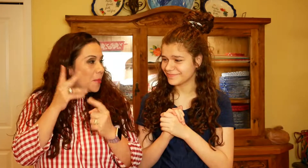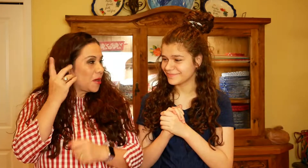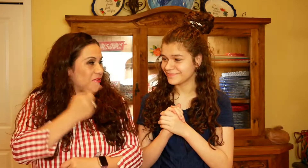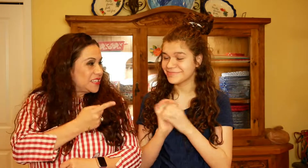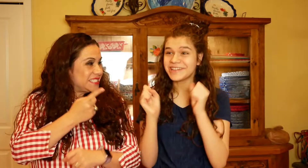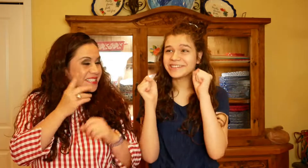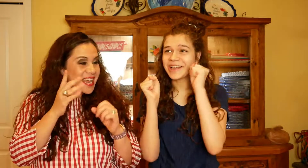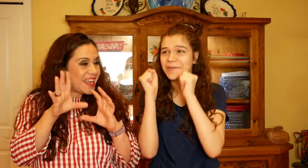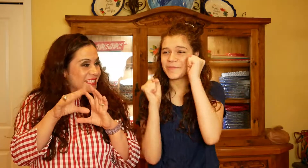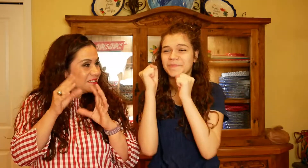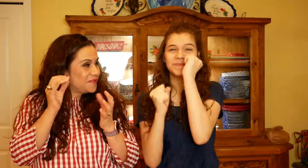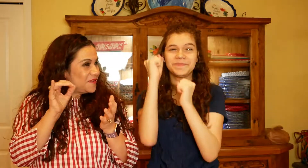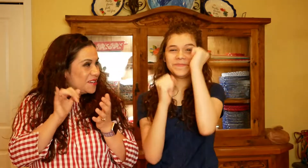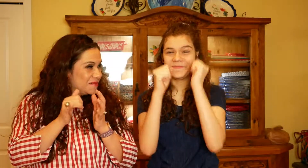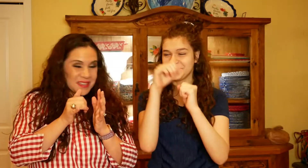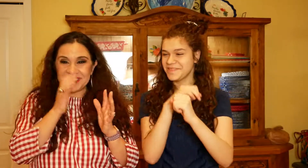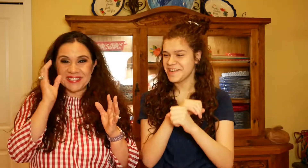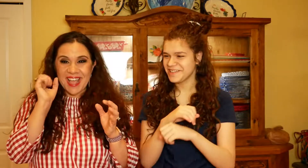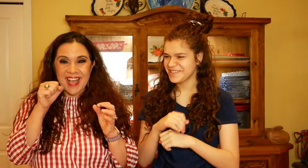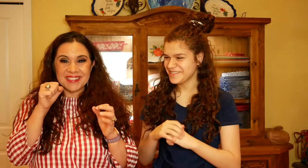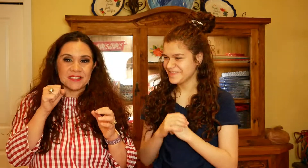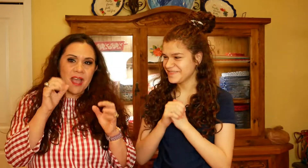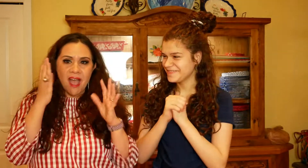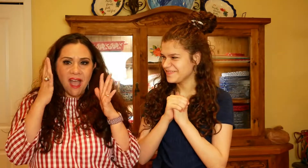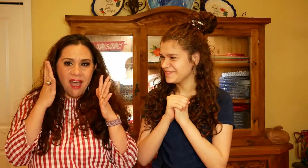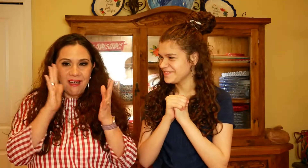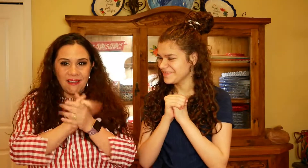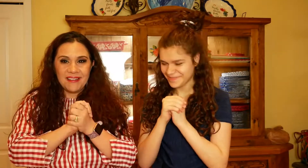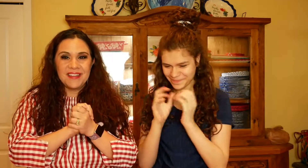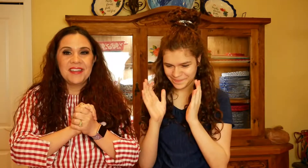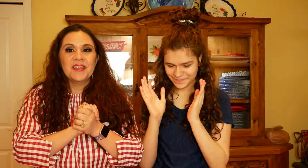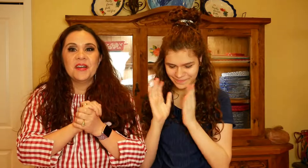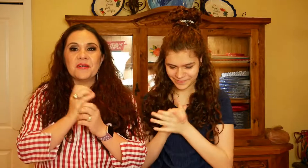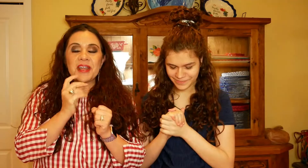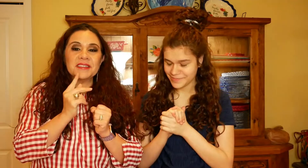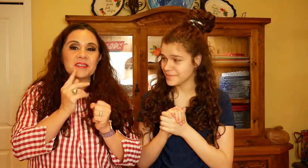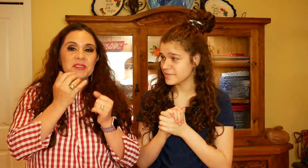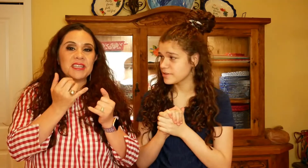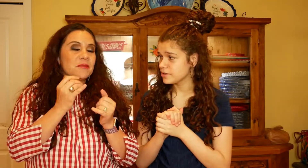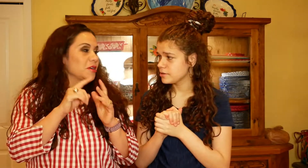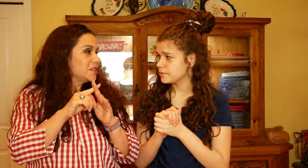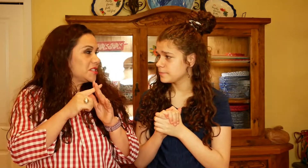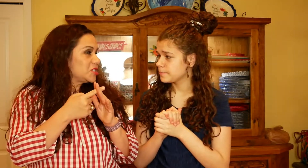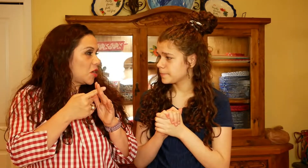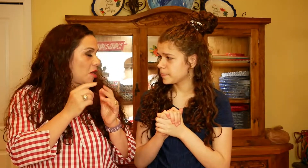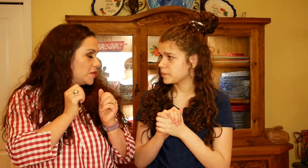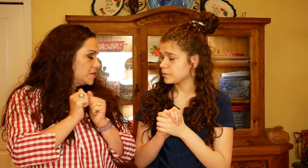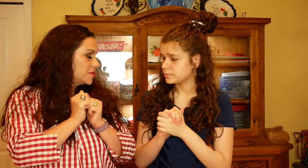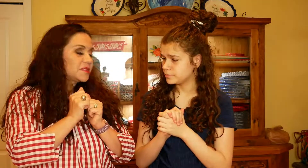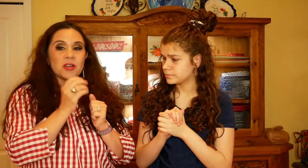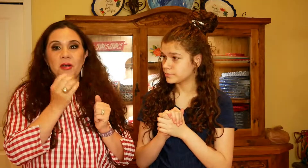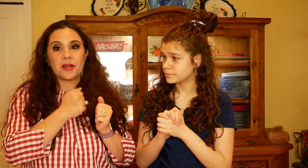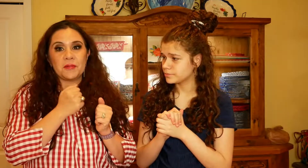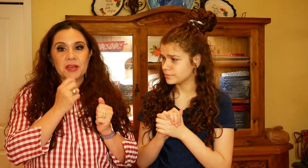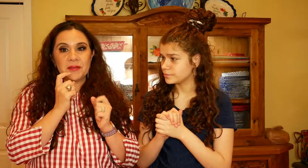perfect day to film this yes yeah okay so today we're gonna start sorry we're gonna give a